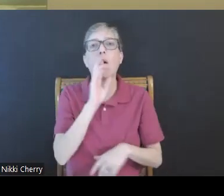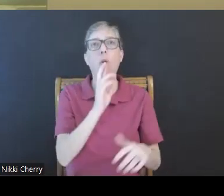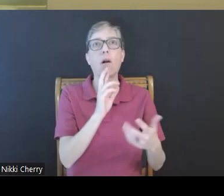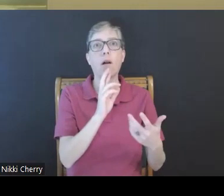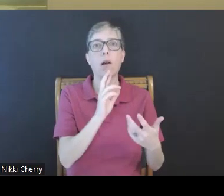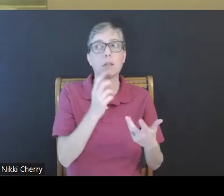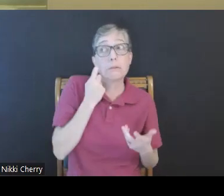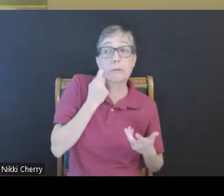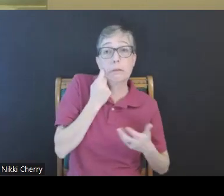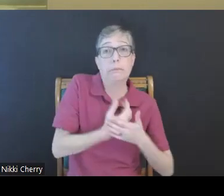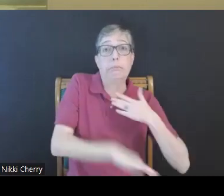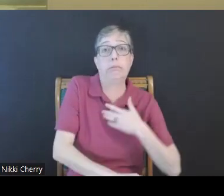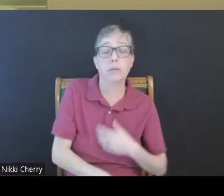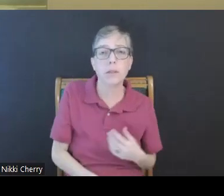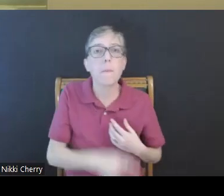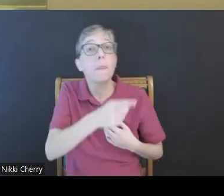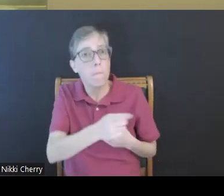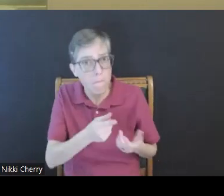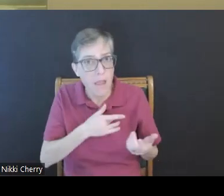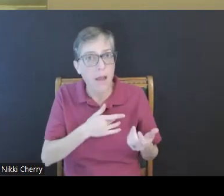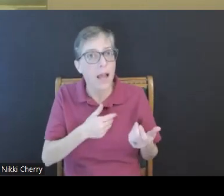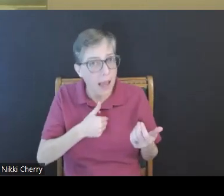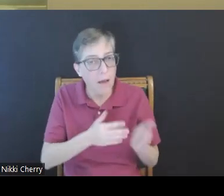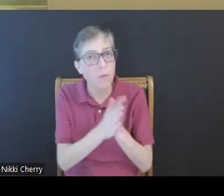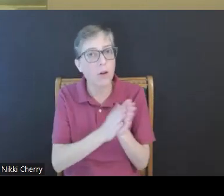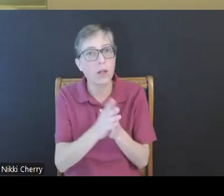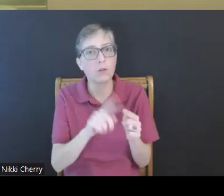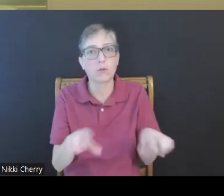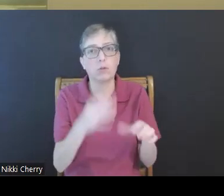do well and there are people around you in your life who are also hopefully around you in your